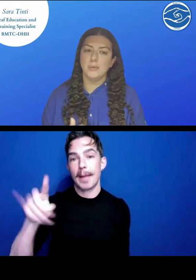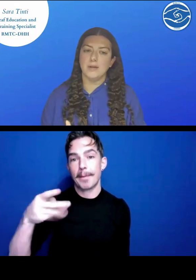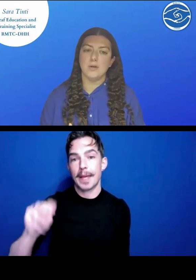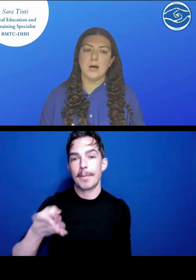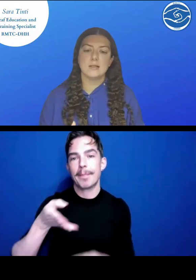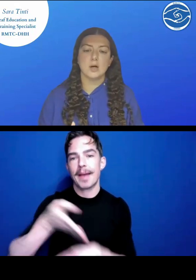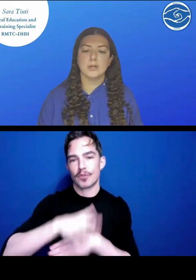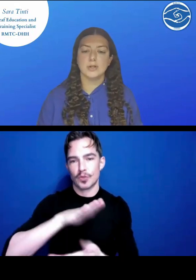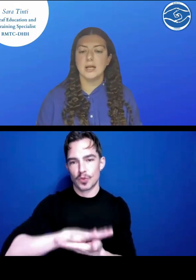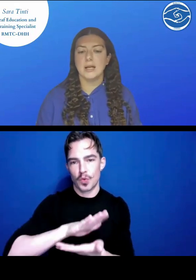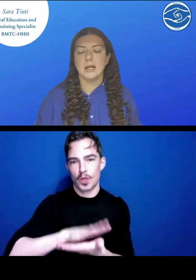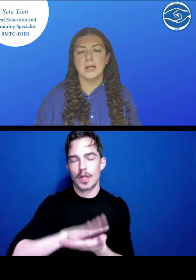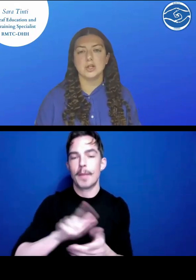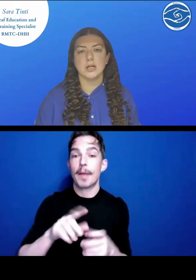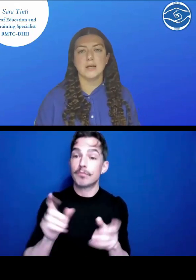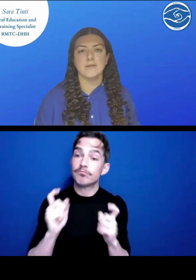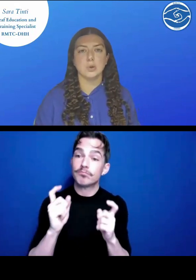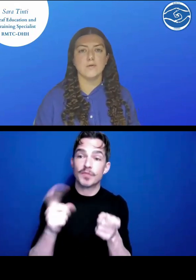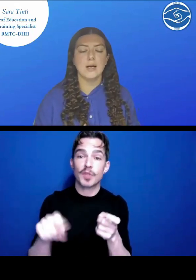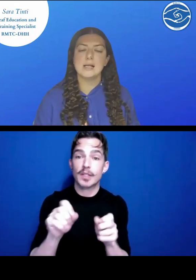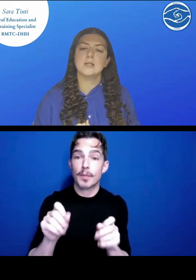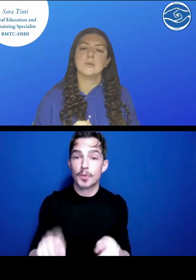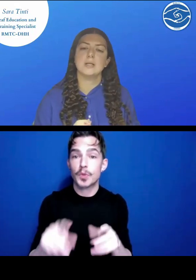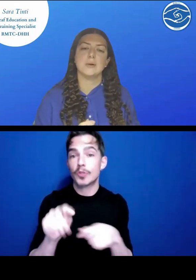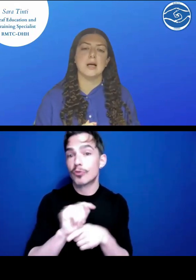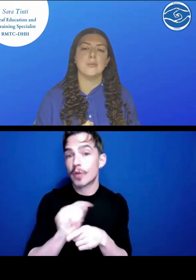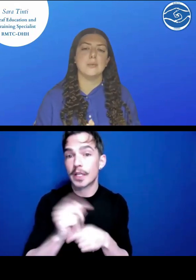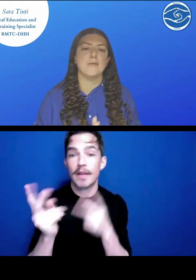but it would give you guys an opportunity to get training in visual phonics. We know a lot of